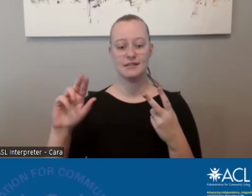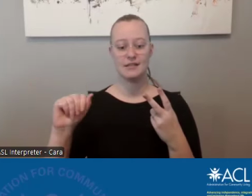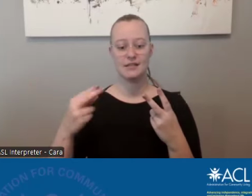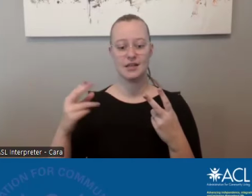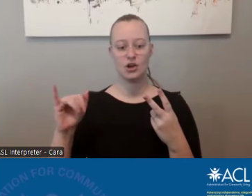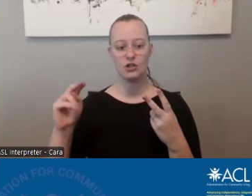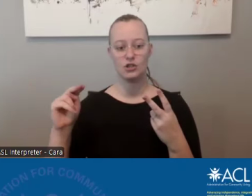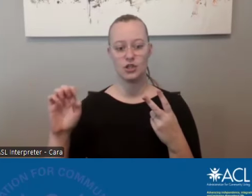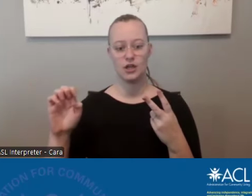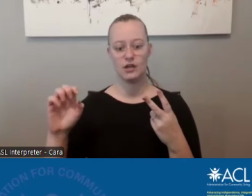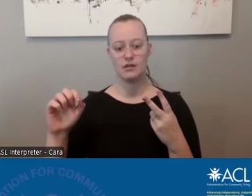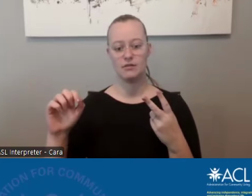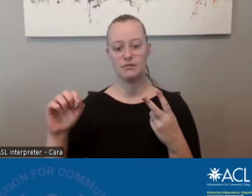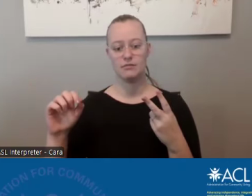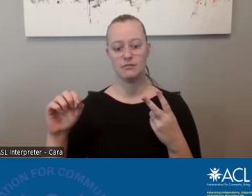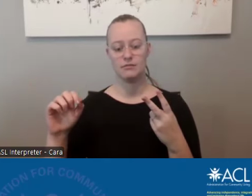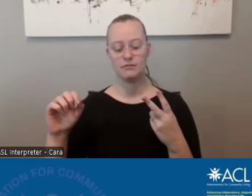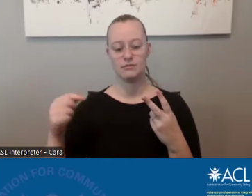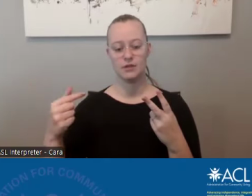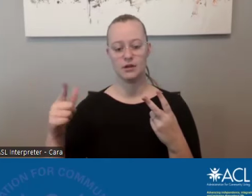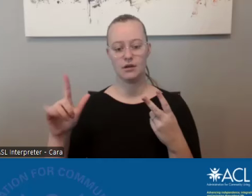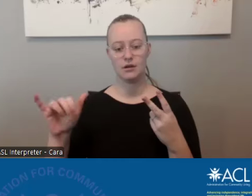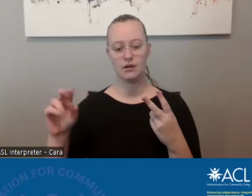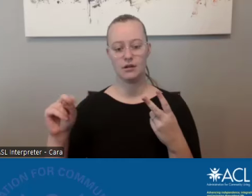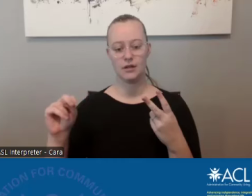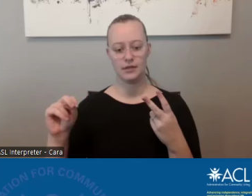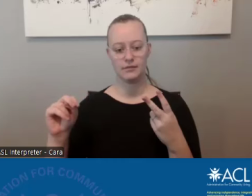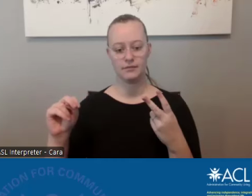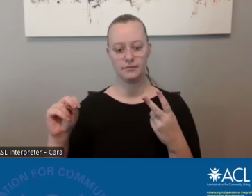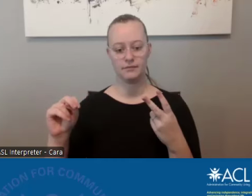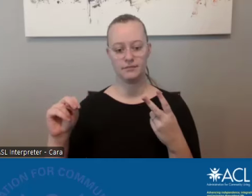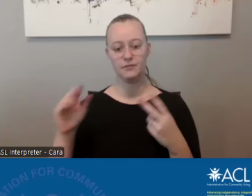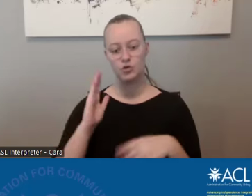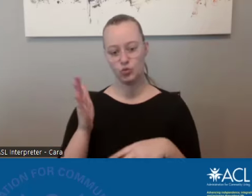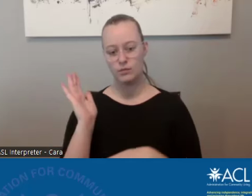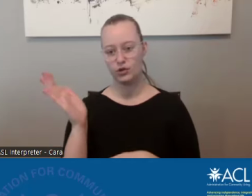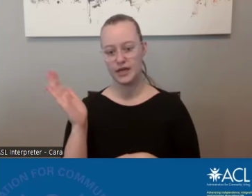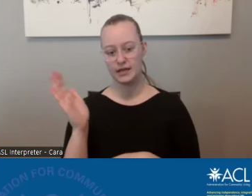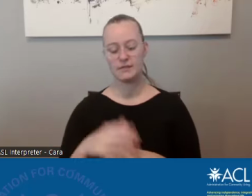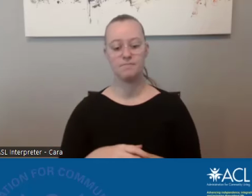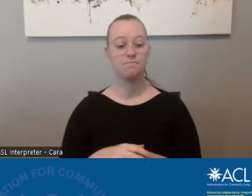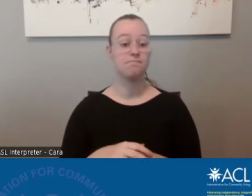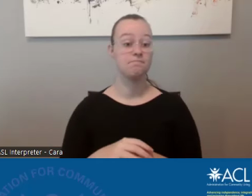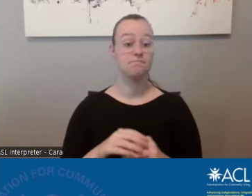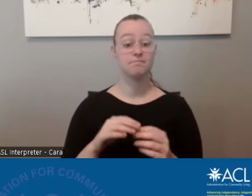present recommendations to improve data about the HCBS workforce. Dr. TisaMarie Sherry is the Deputy Assistant